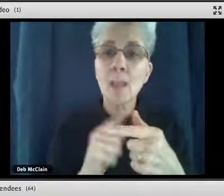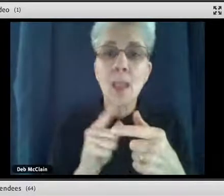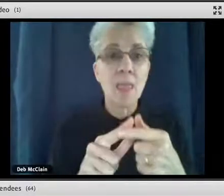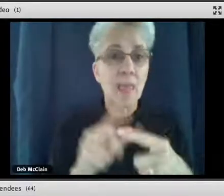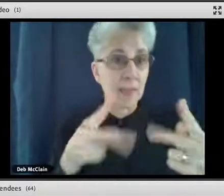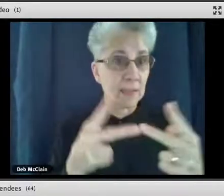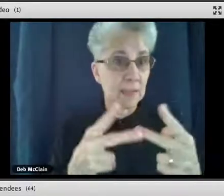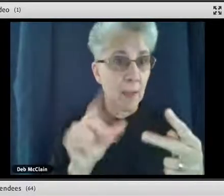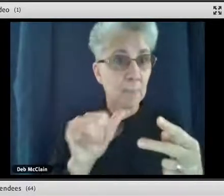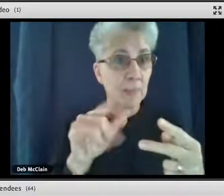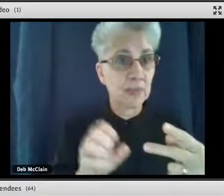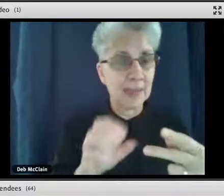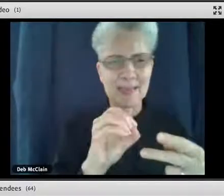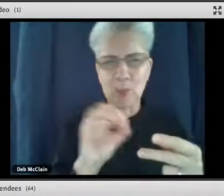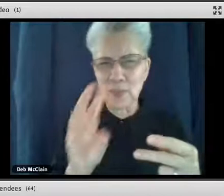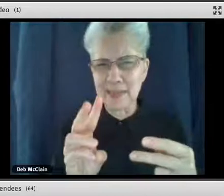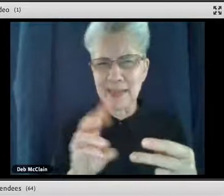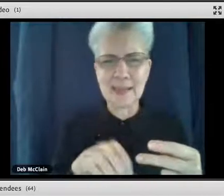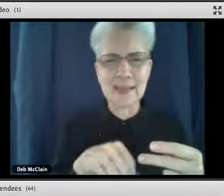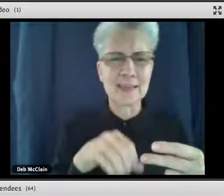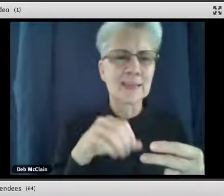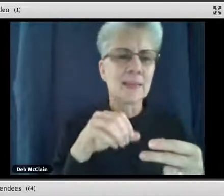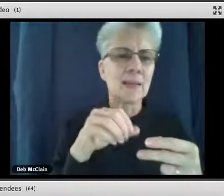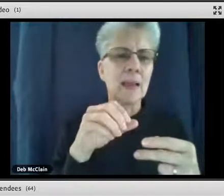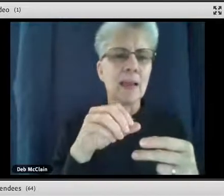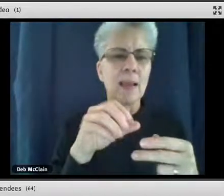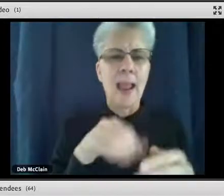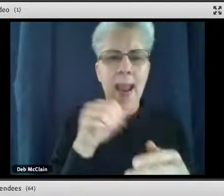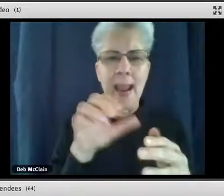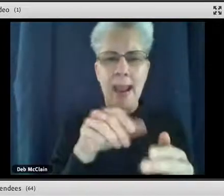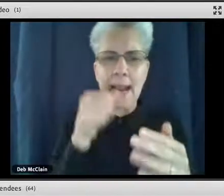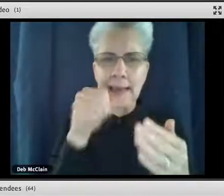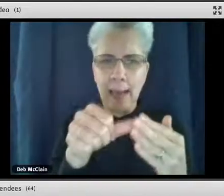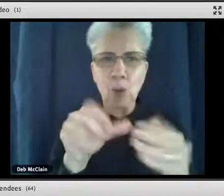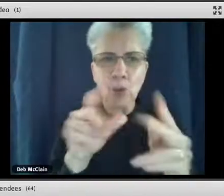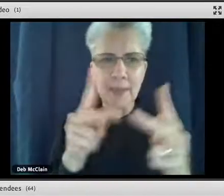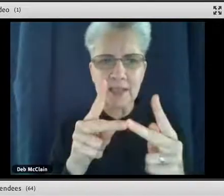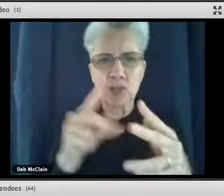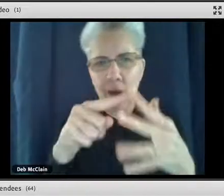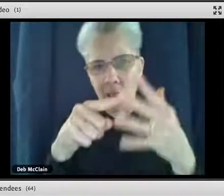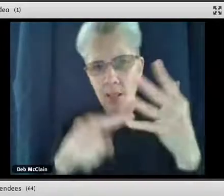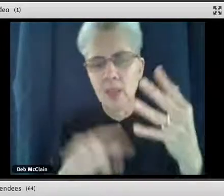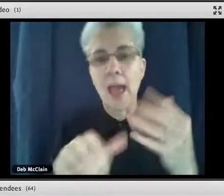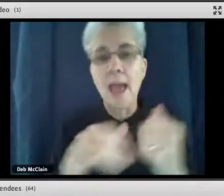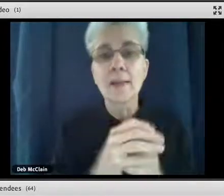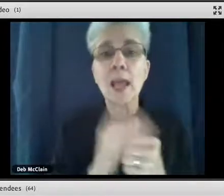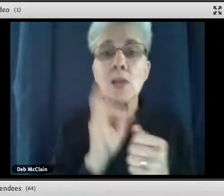And then type of date in the 06, 06 character position and so on and so forth. Yeah.